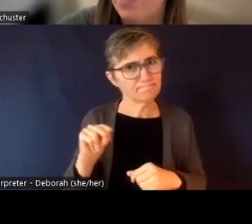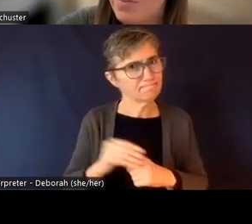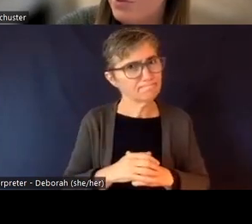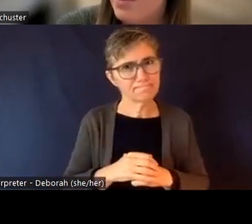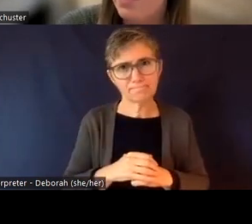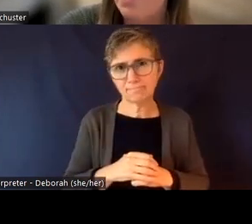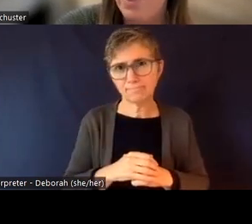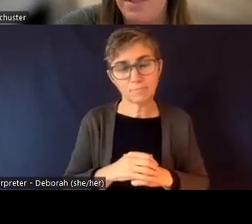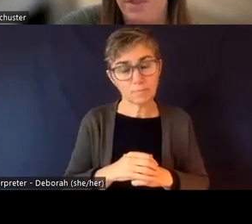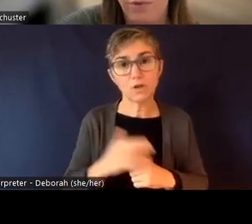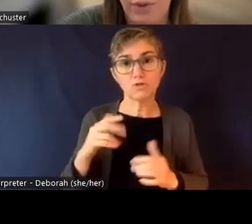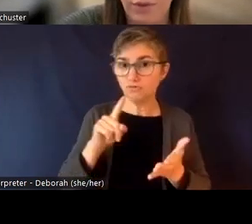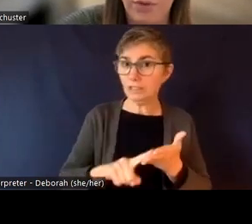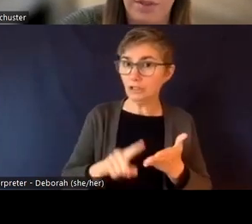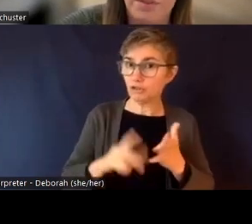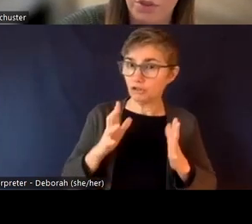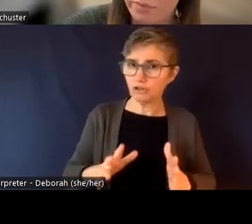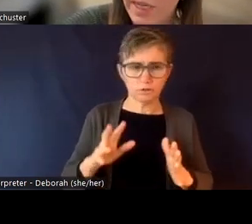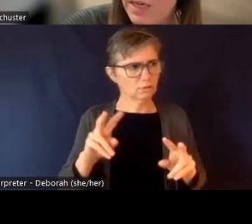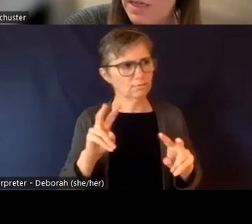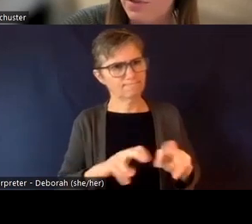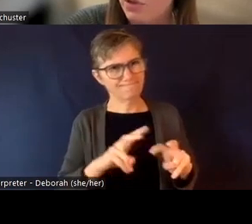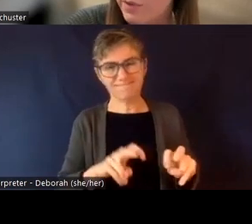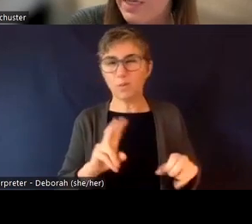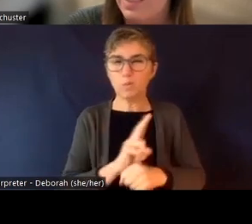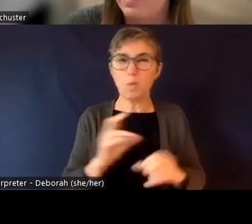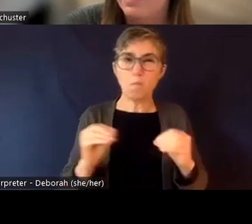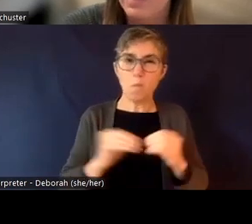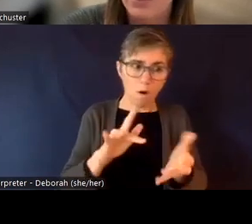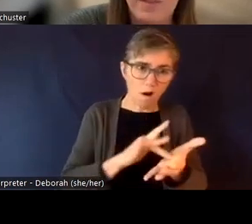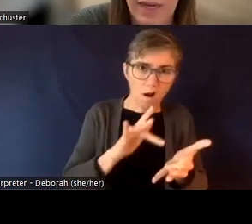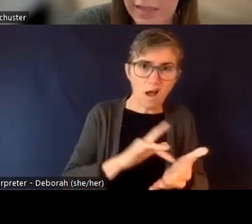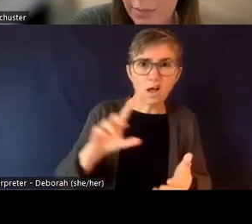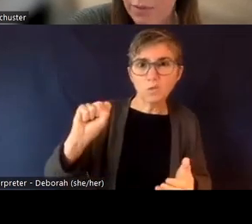Researchers also point to the growing use of digital media, social media, increasing academic